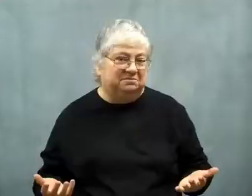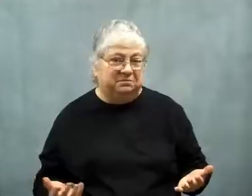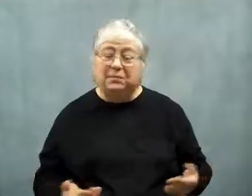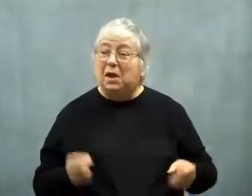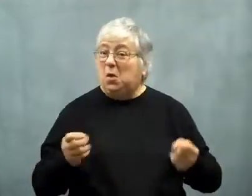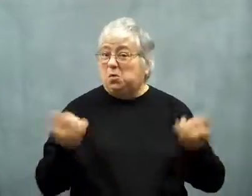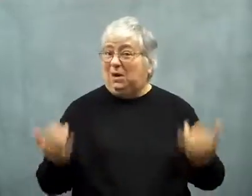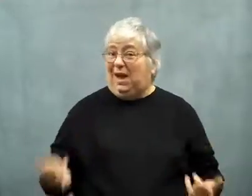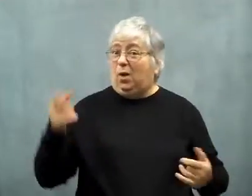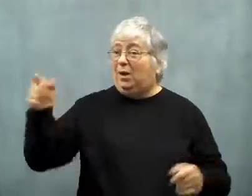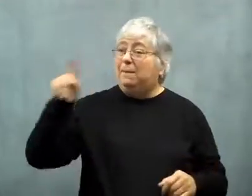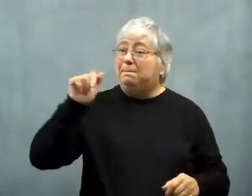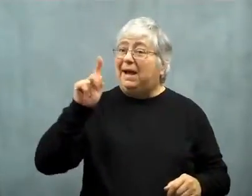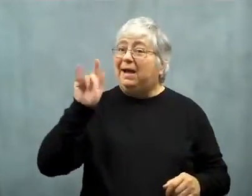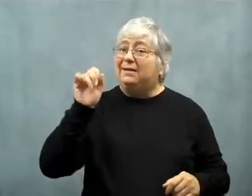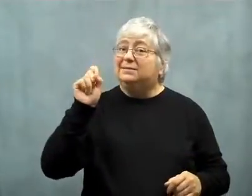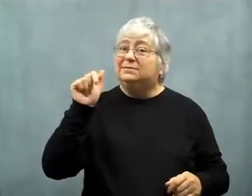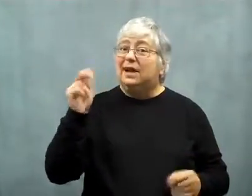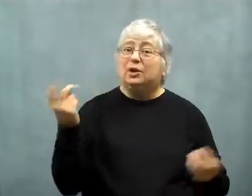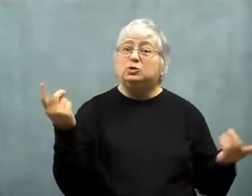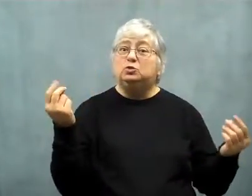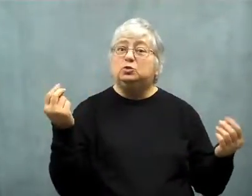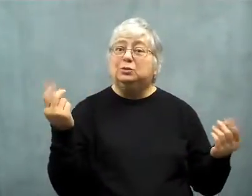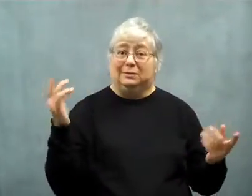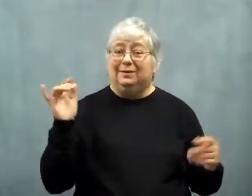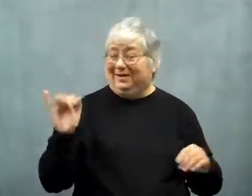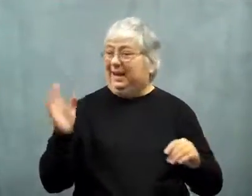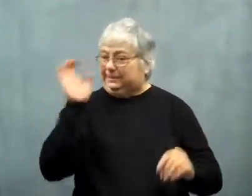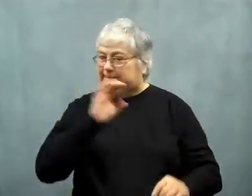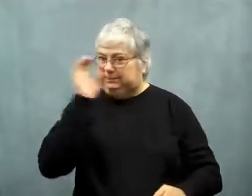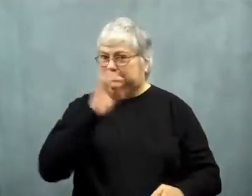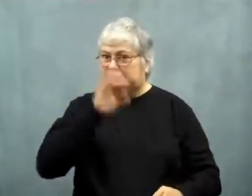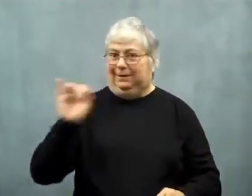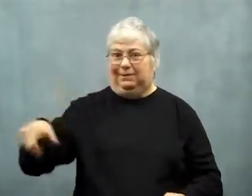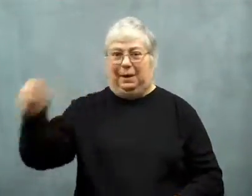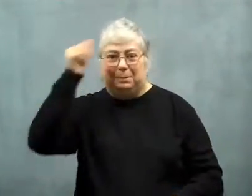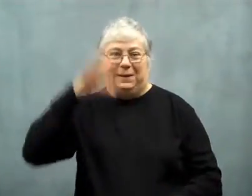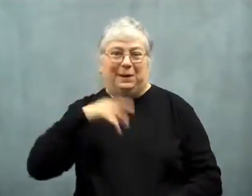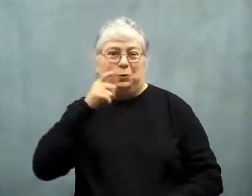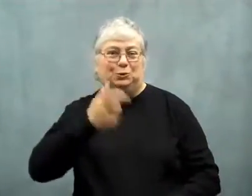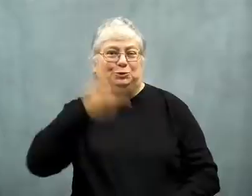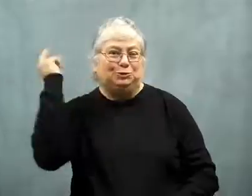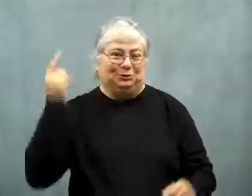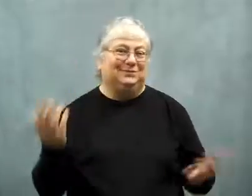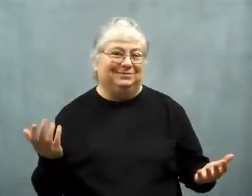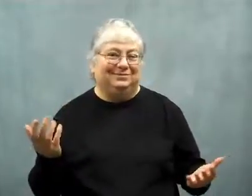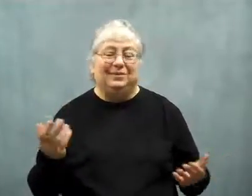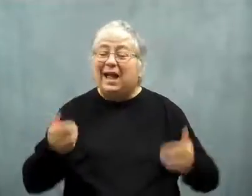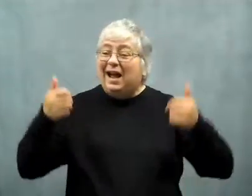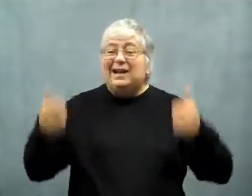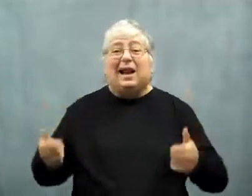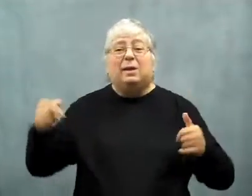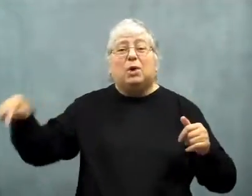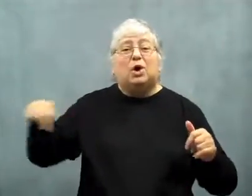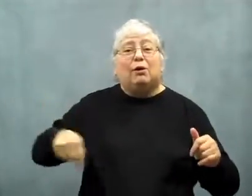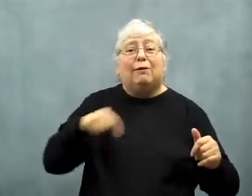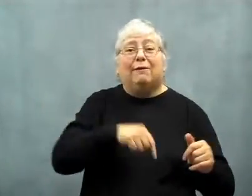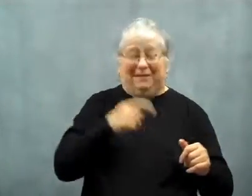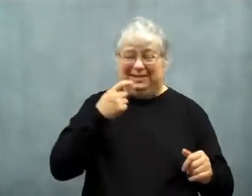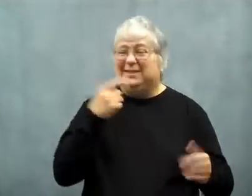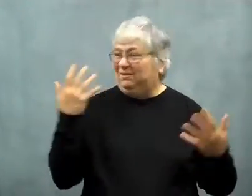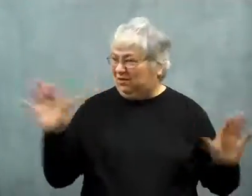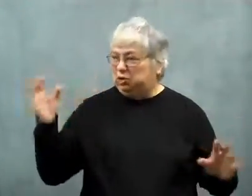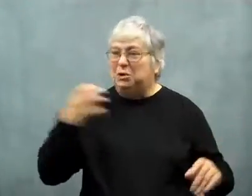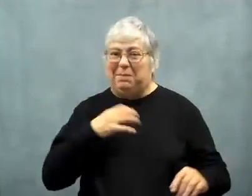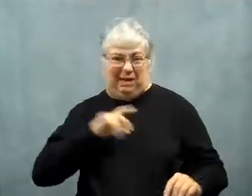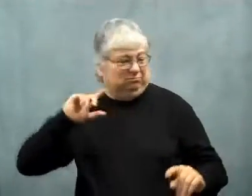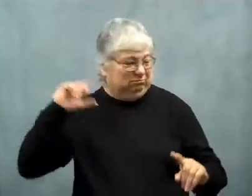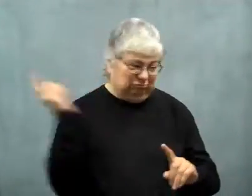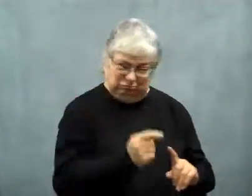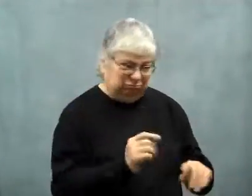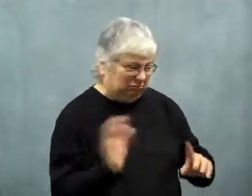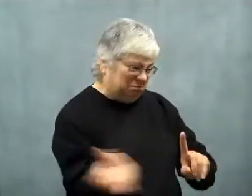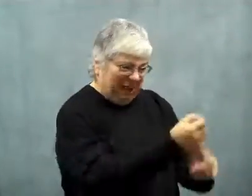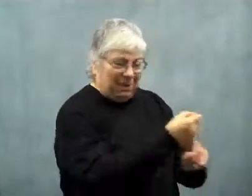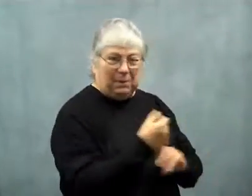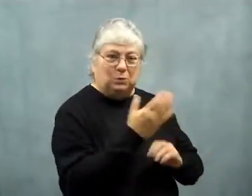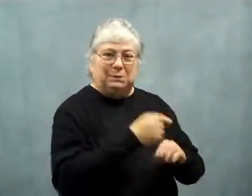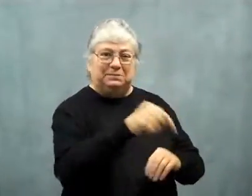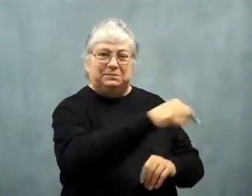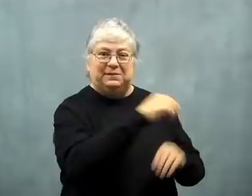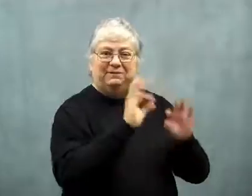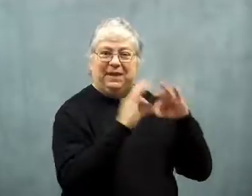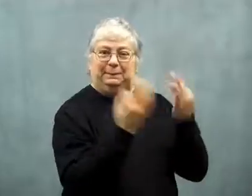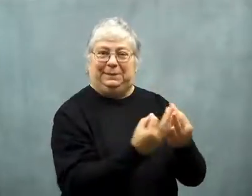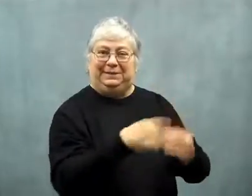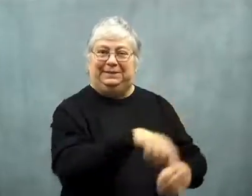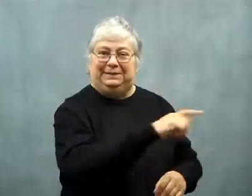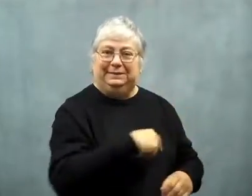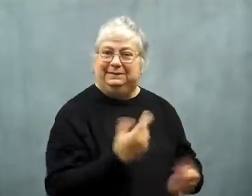Pakistani authorities are looking for the man who shot her.